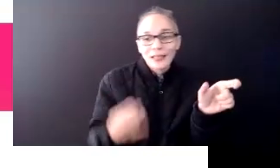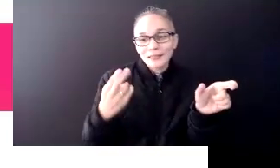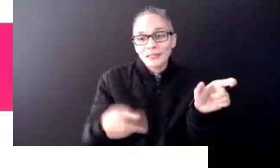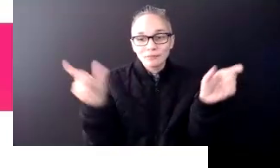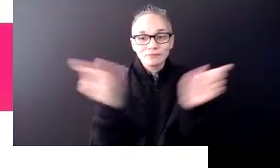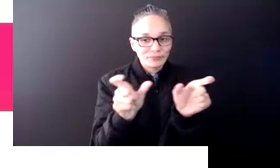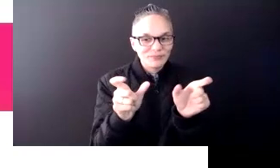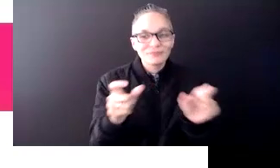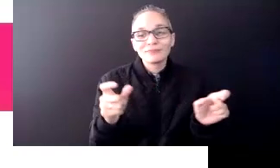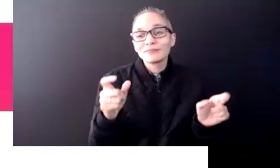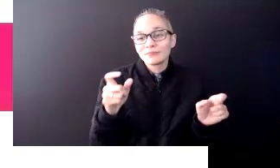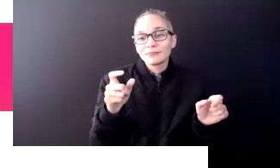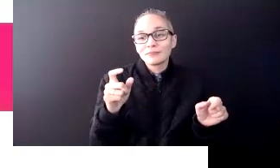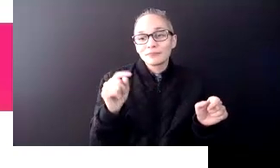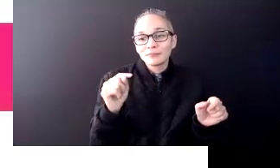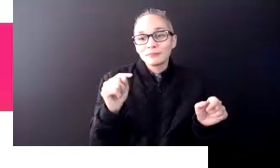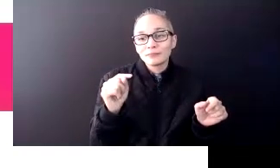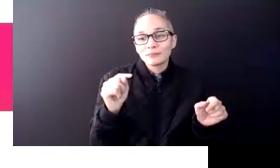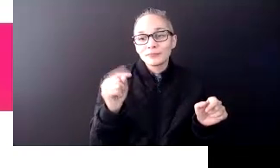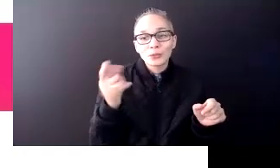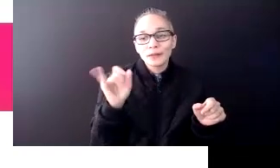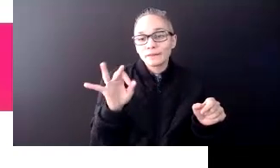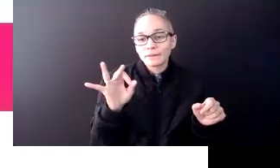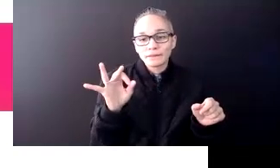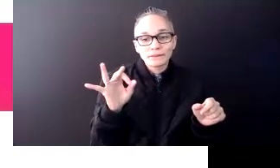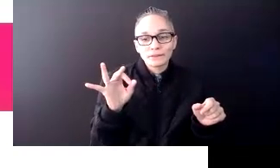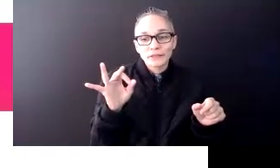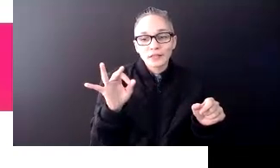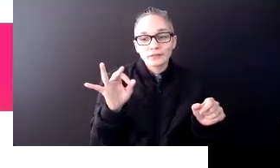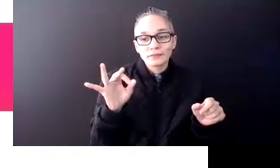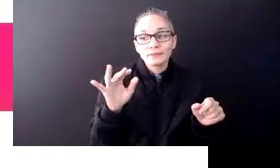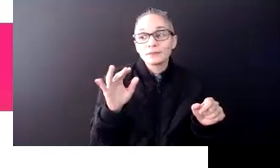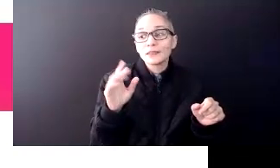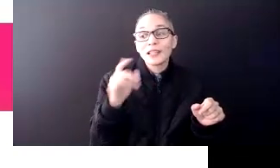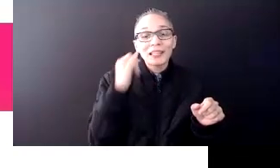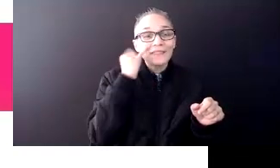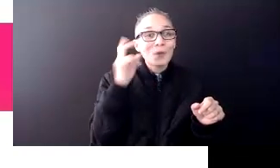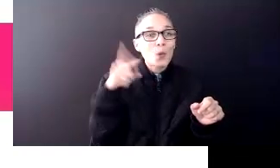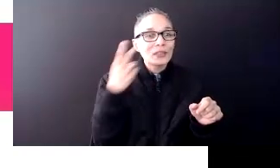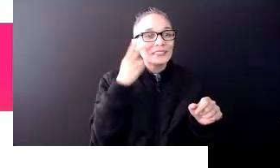So you, you know, if you have, you know, if only your first name is showing up